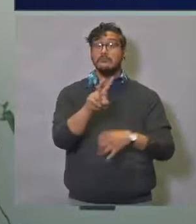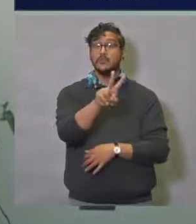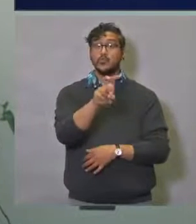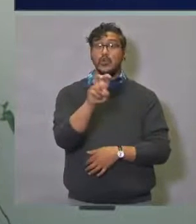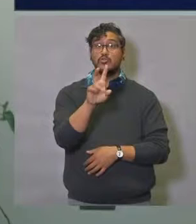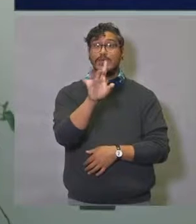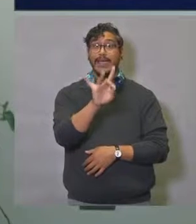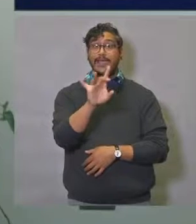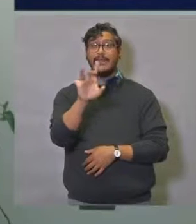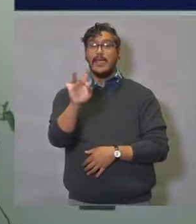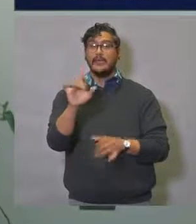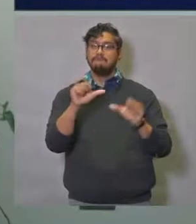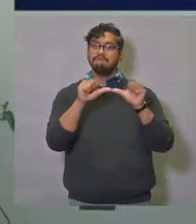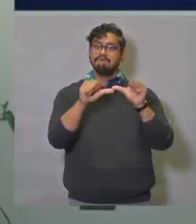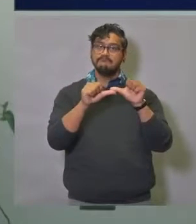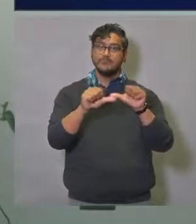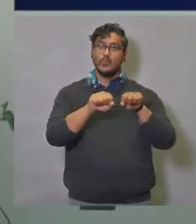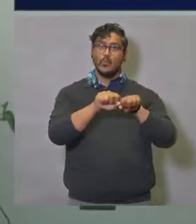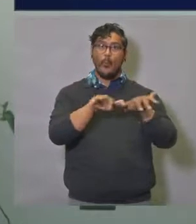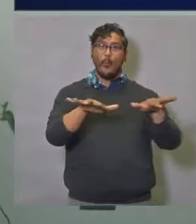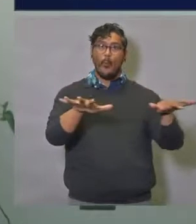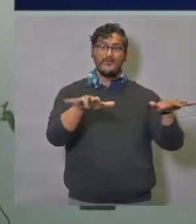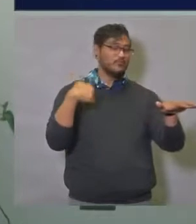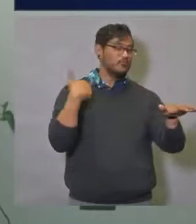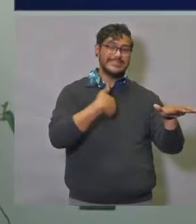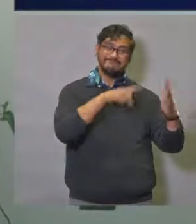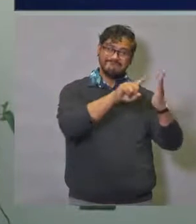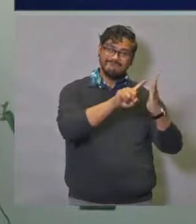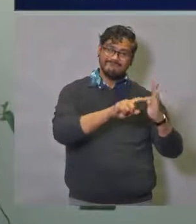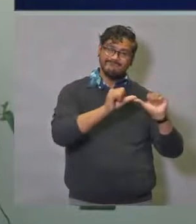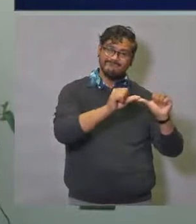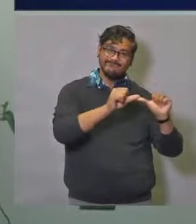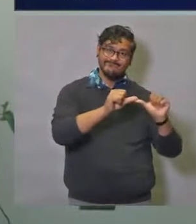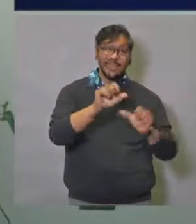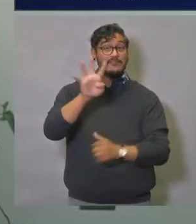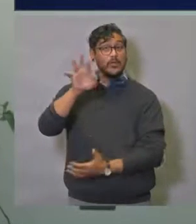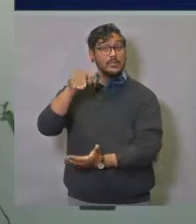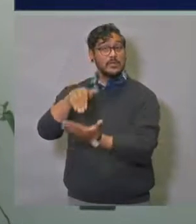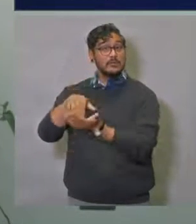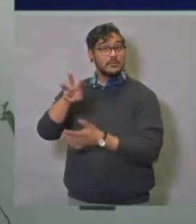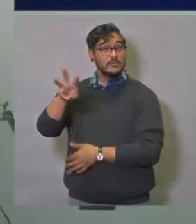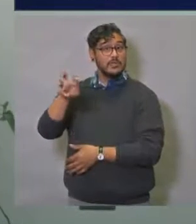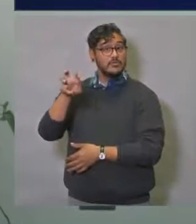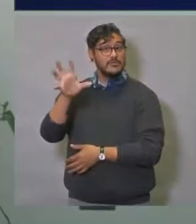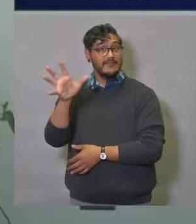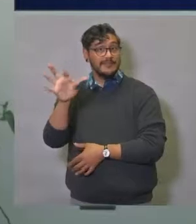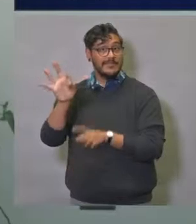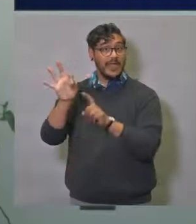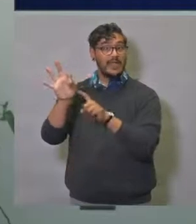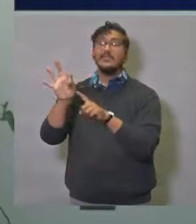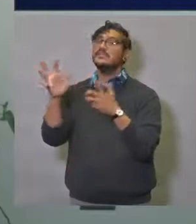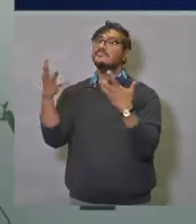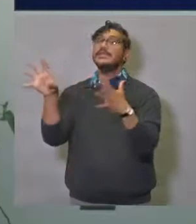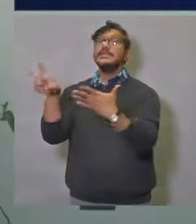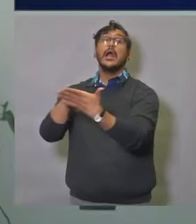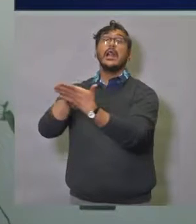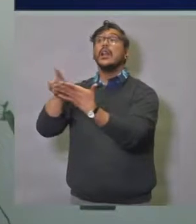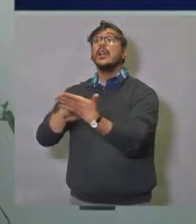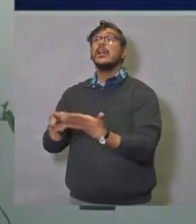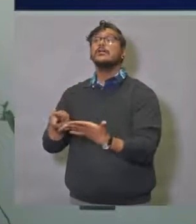CURRENTLY, WE HAVE 288 OUTGOING